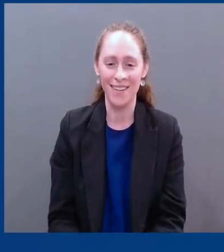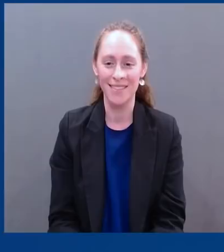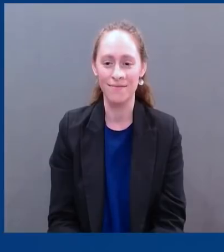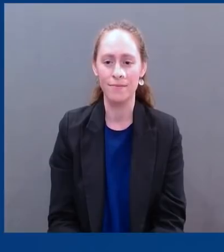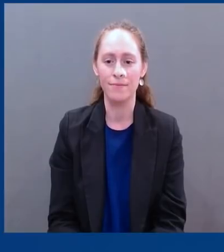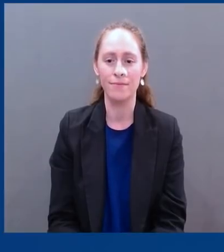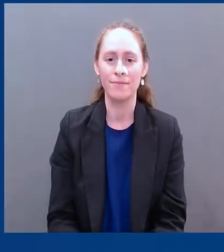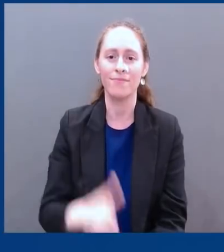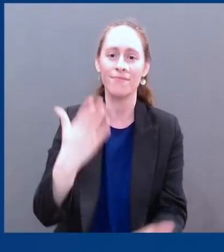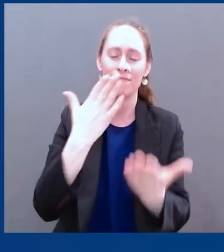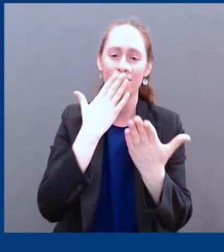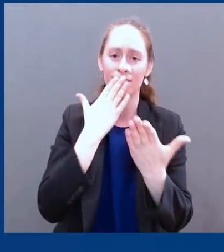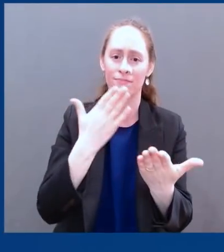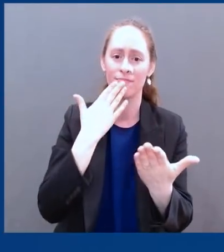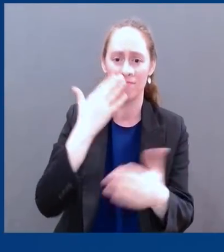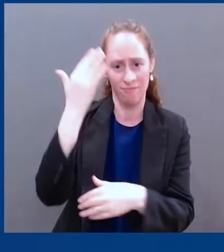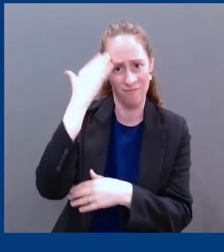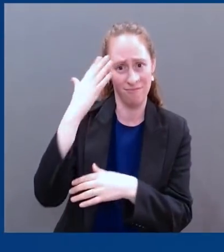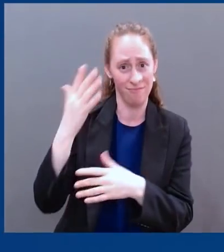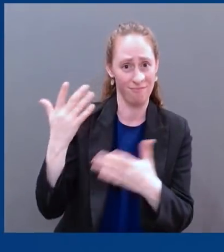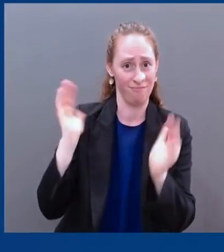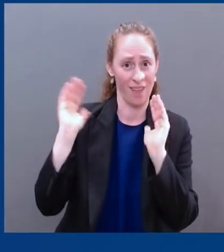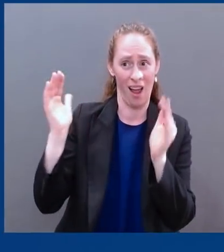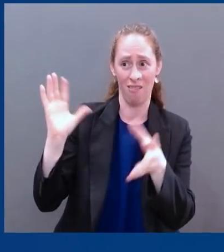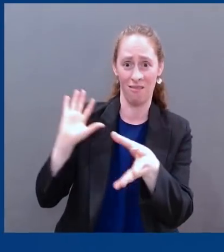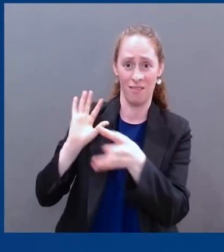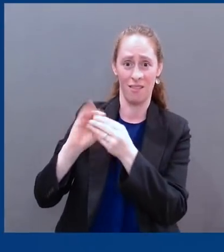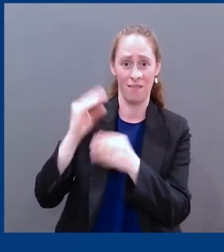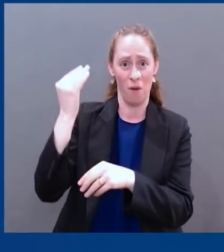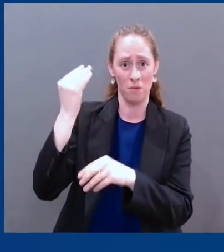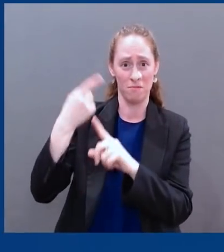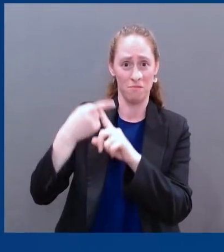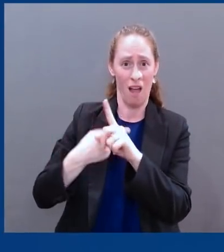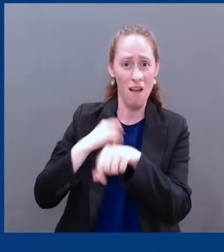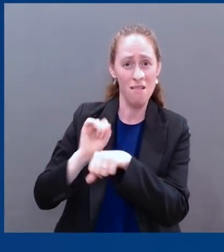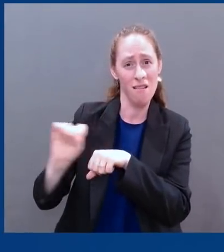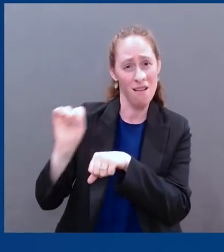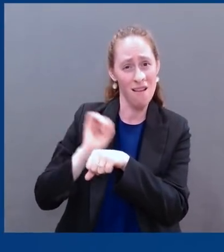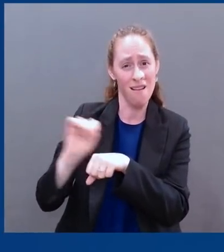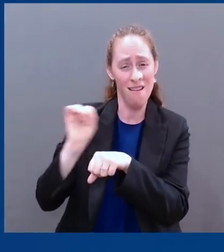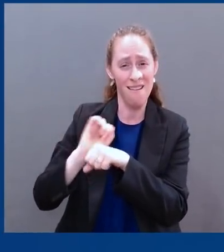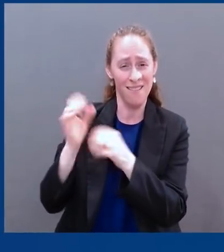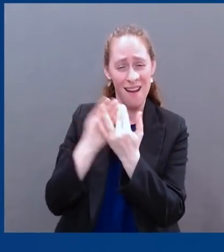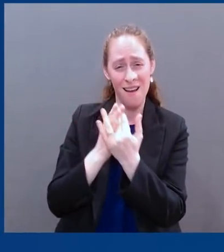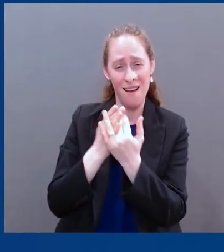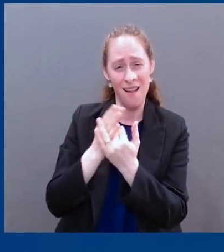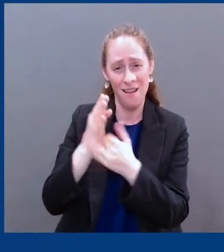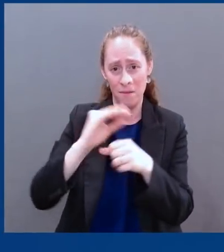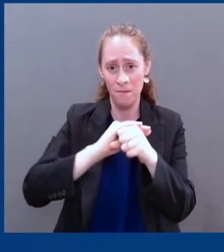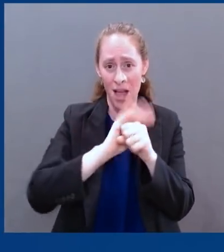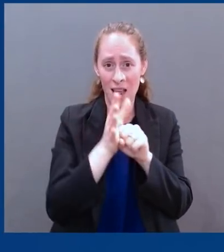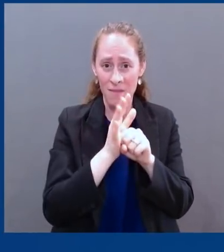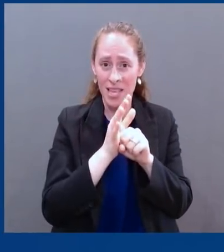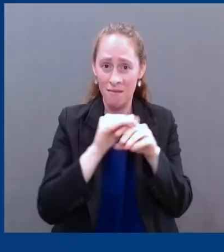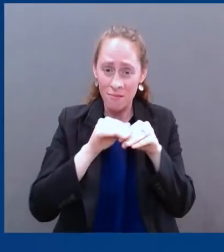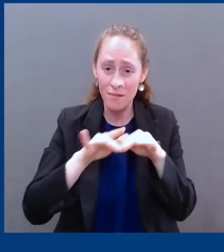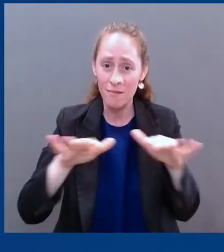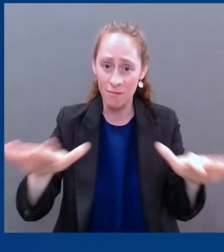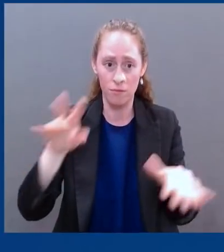in our fight against COVID. Nearly 220 million Americans are fully vaccinated. Two in three eligible adults,